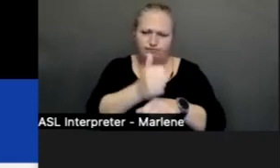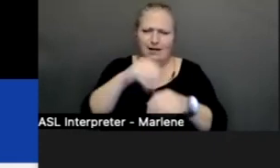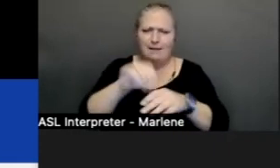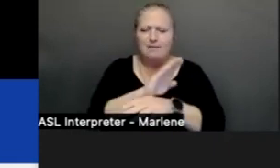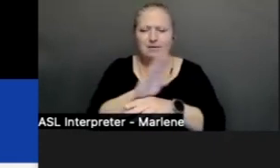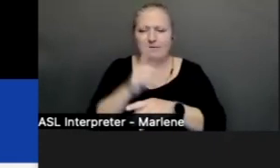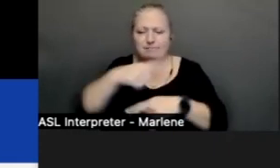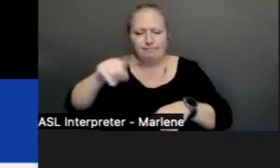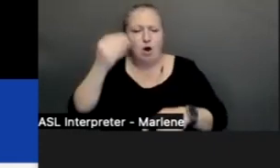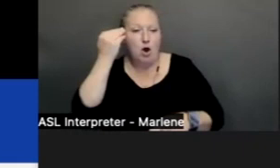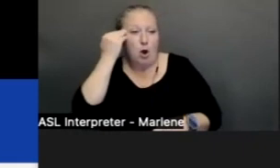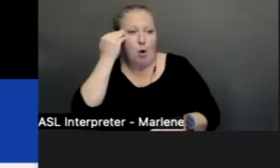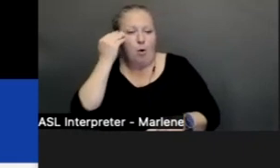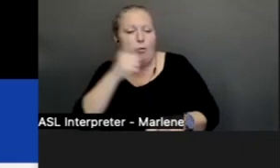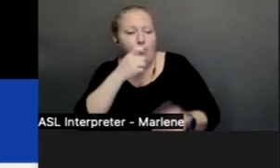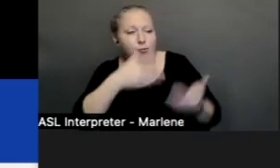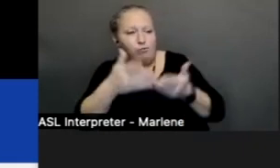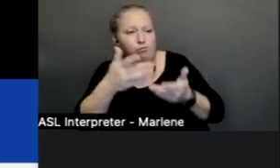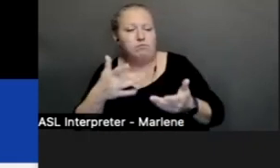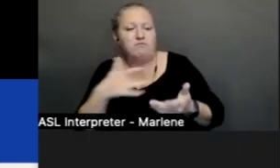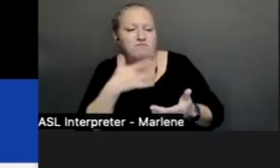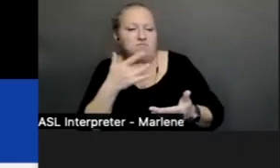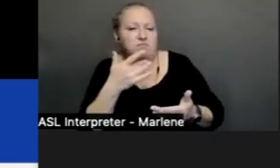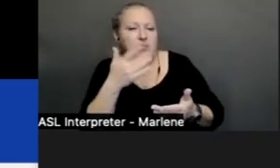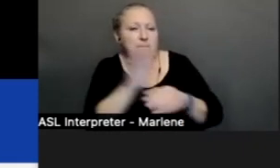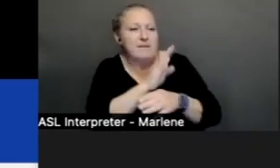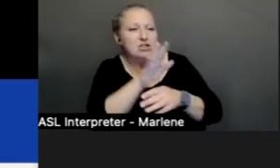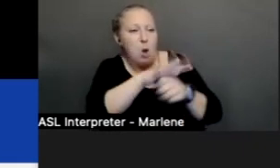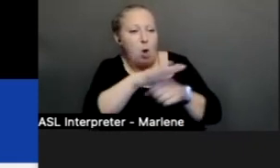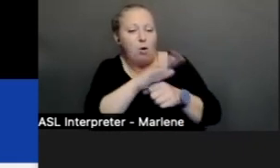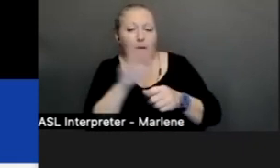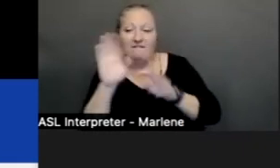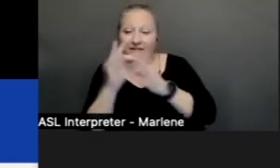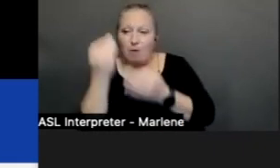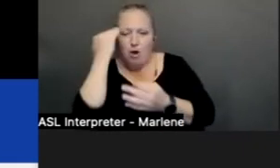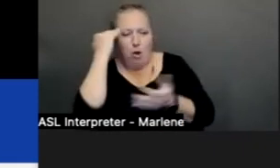around local businesses and these businesses that these families frequent as well and so keeping